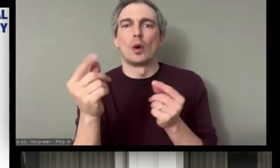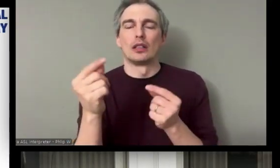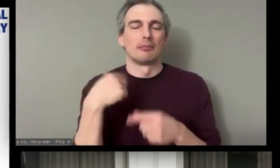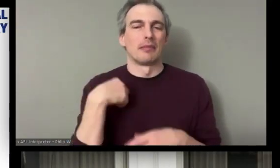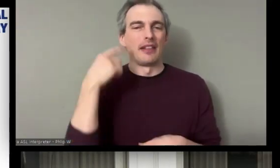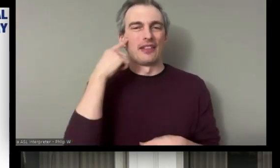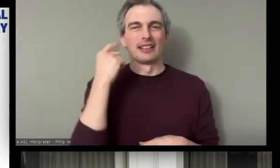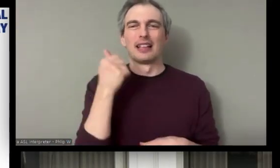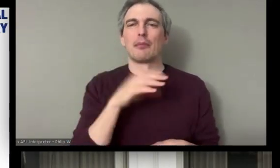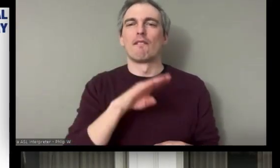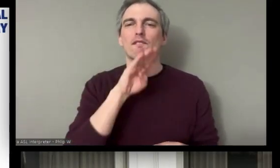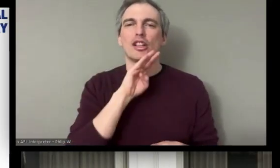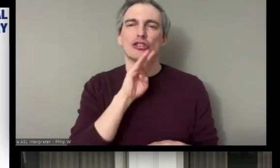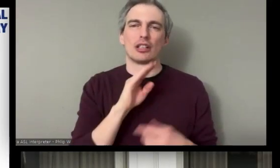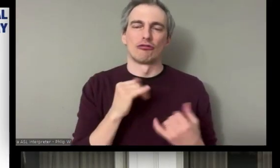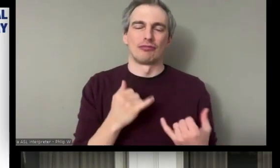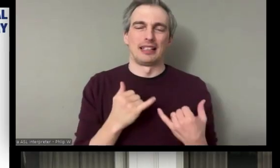accessibility feature is experimental.